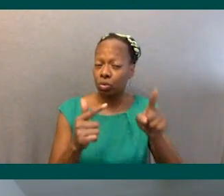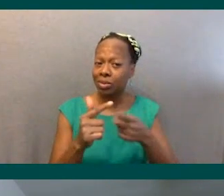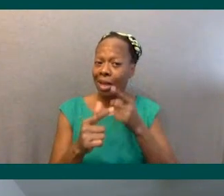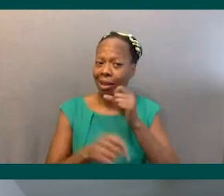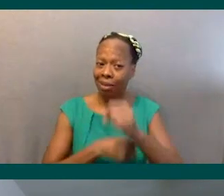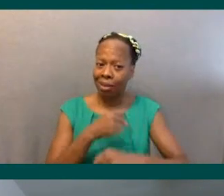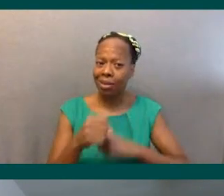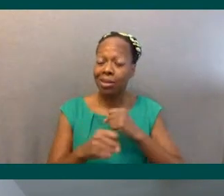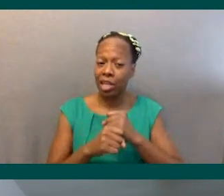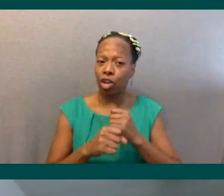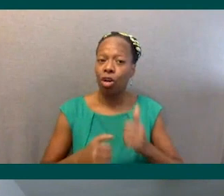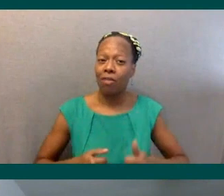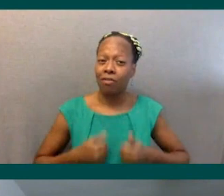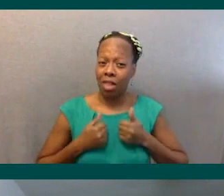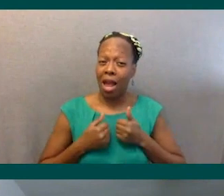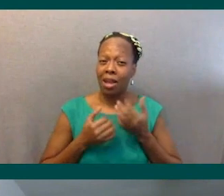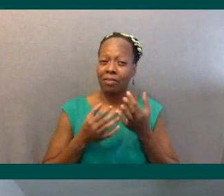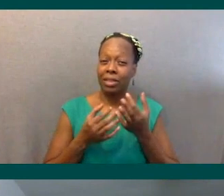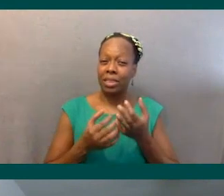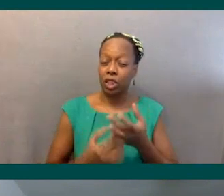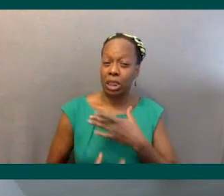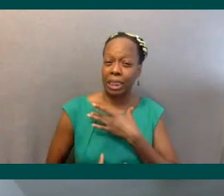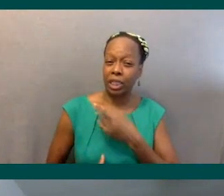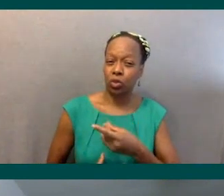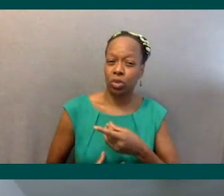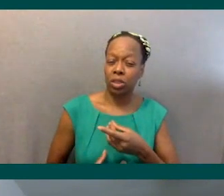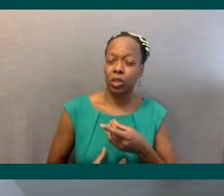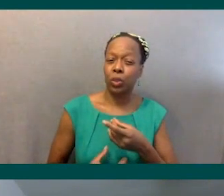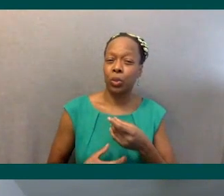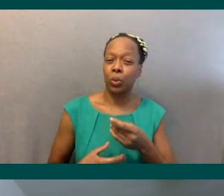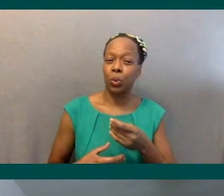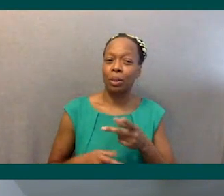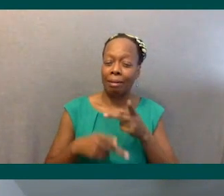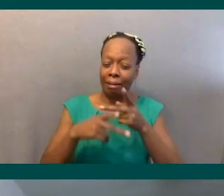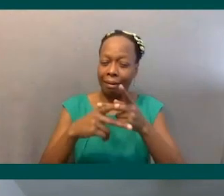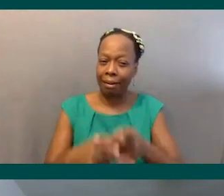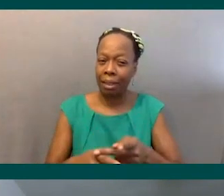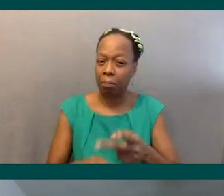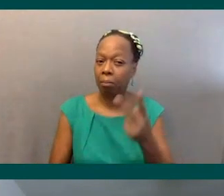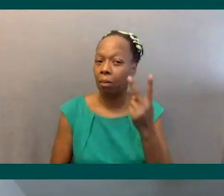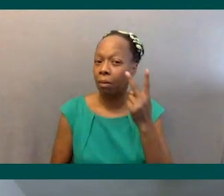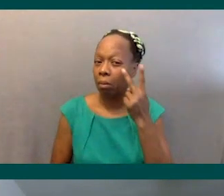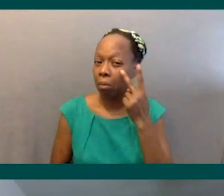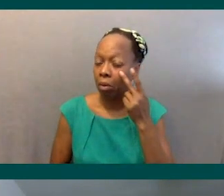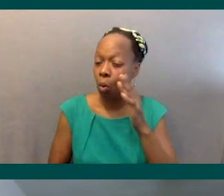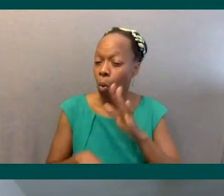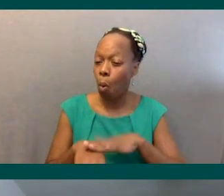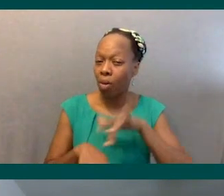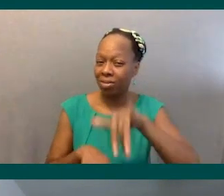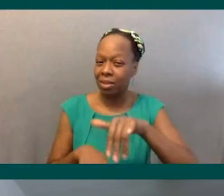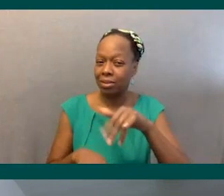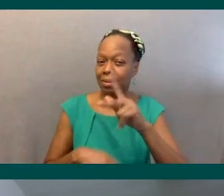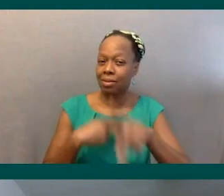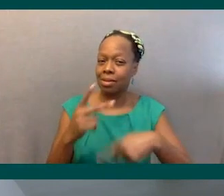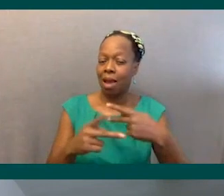So to do what we call surveillance of these problems, is this child starting to present one of those problems?